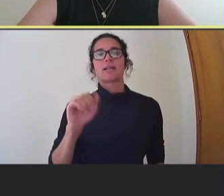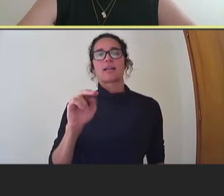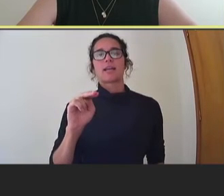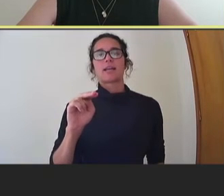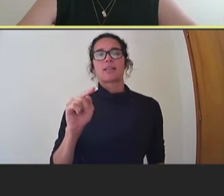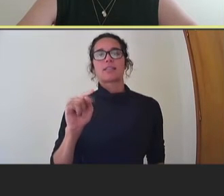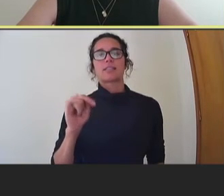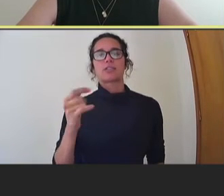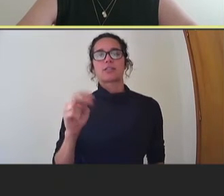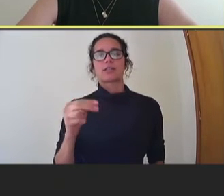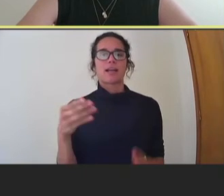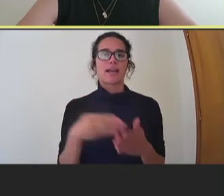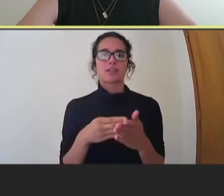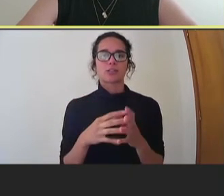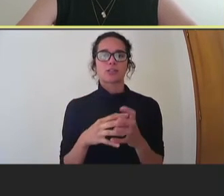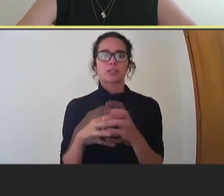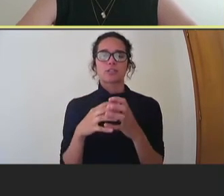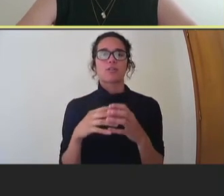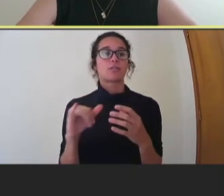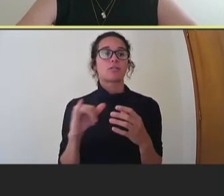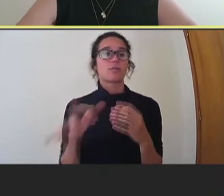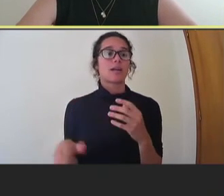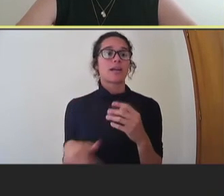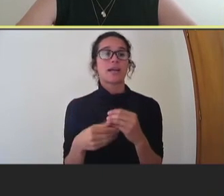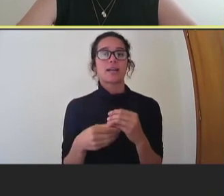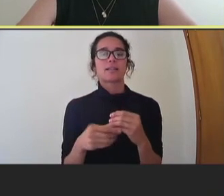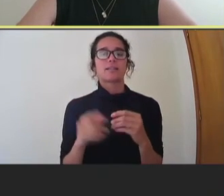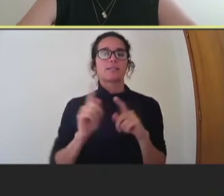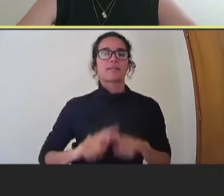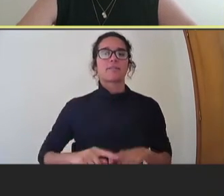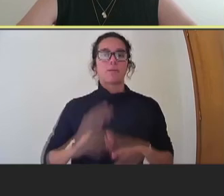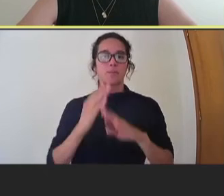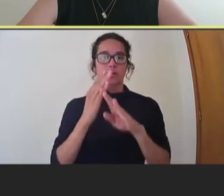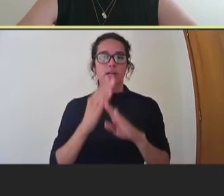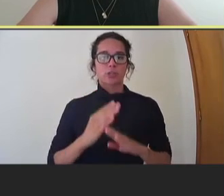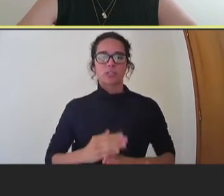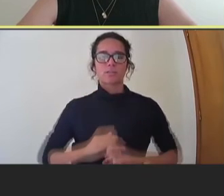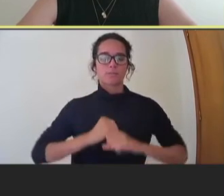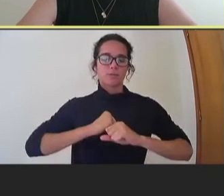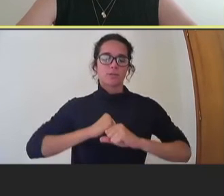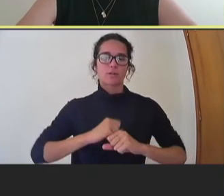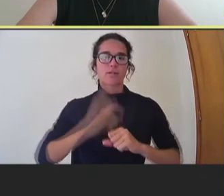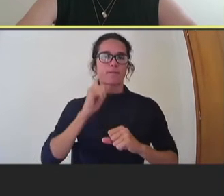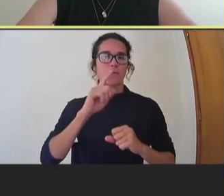also adding breadth of protection across different strains. But also,